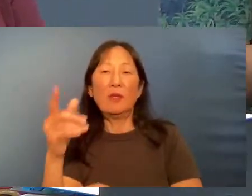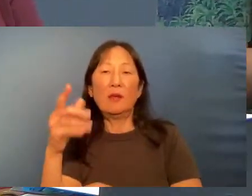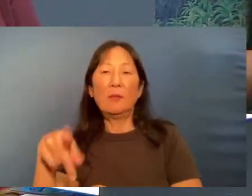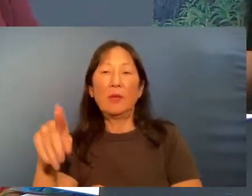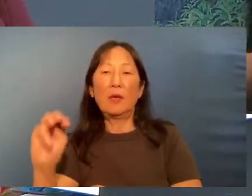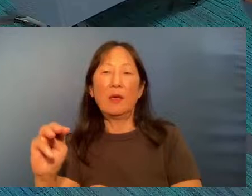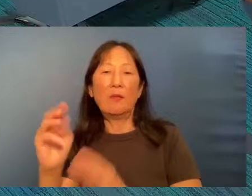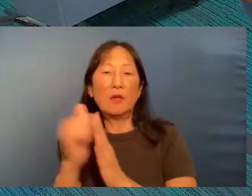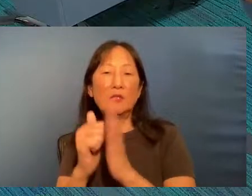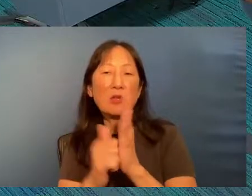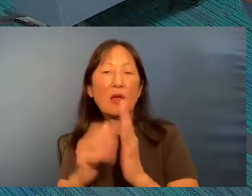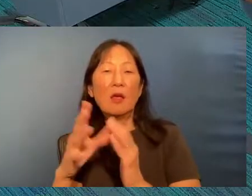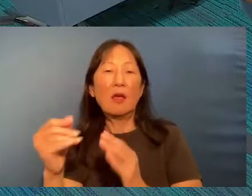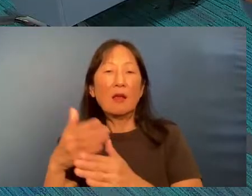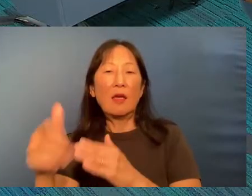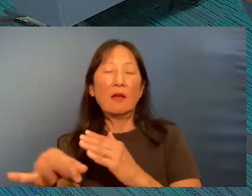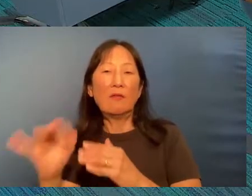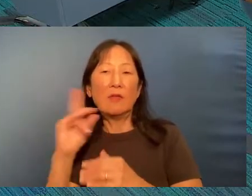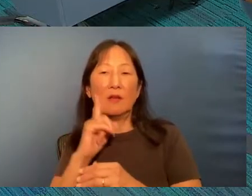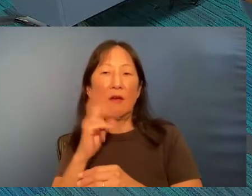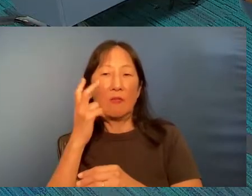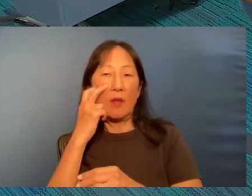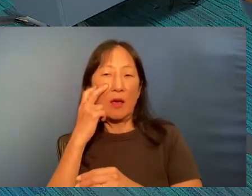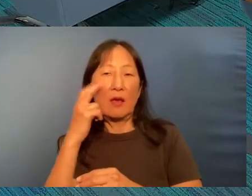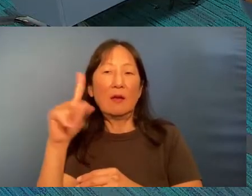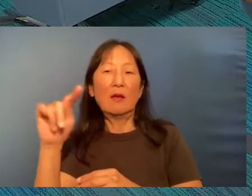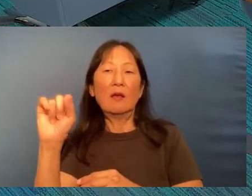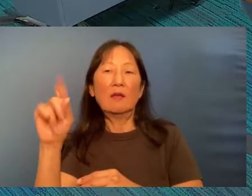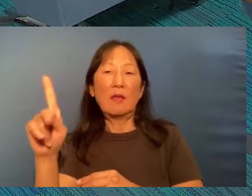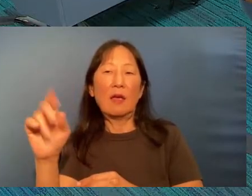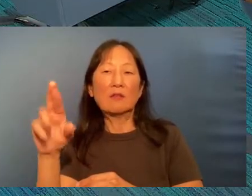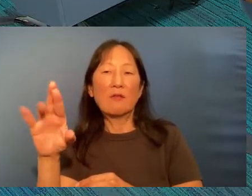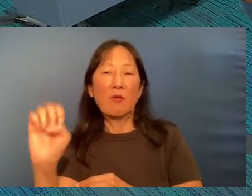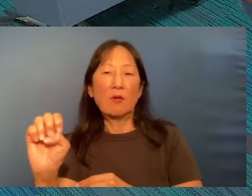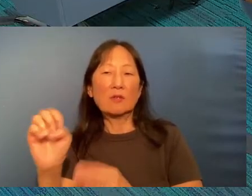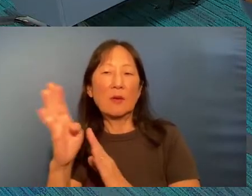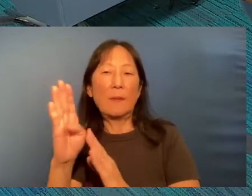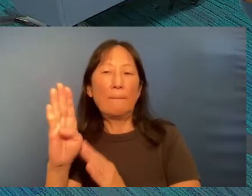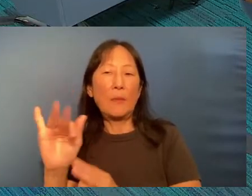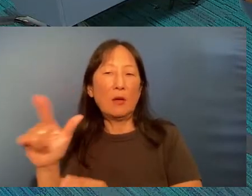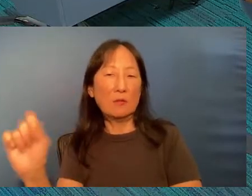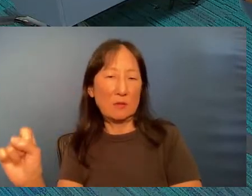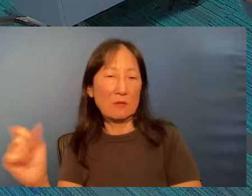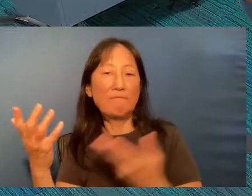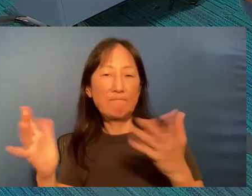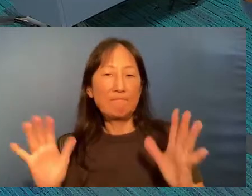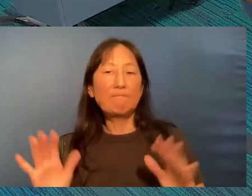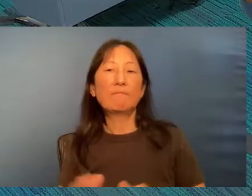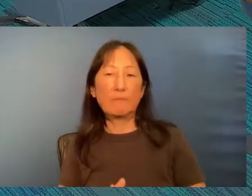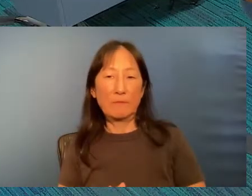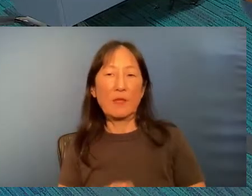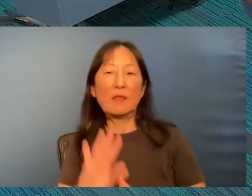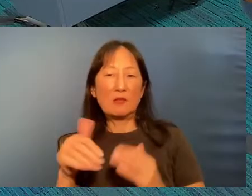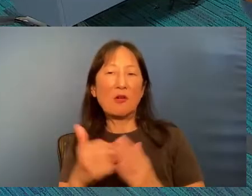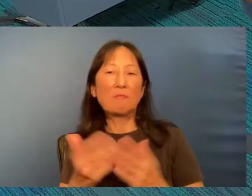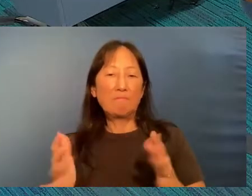And it's also the end of the depth line Task force bills You give, whatever. Okay. Alright.